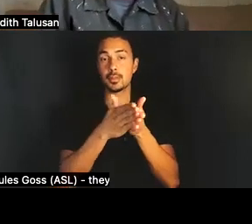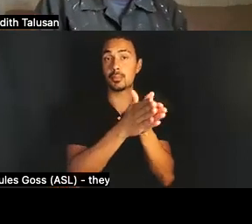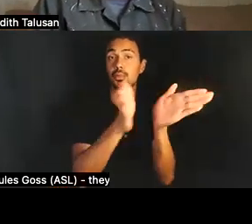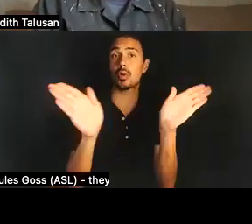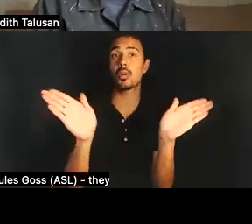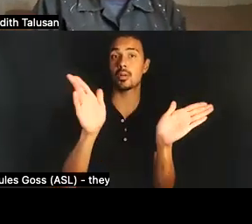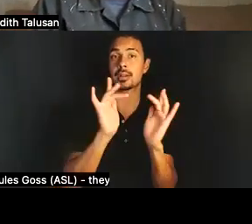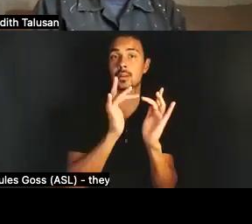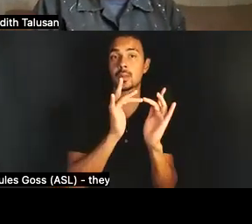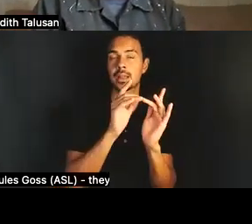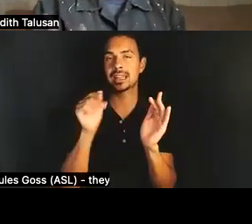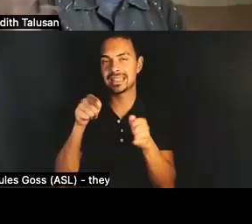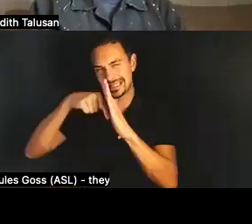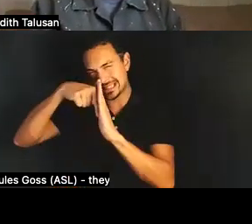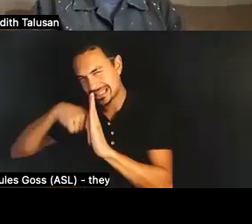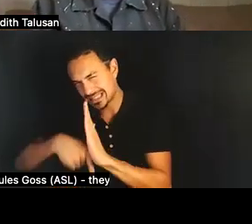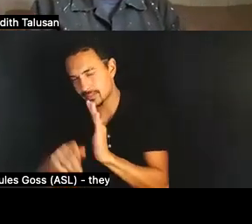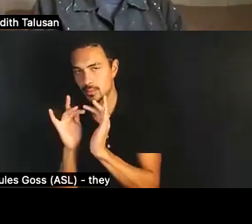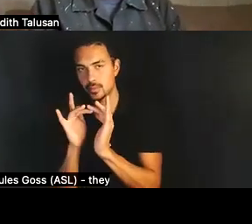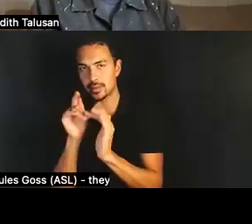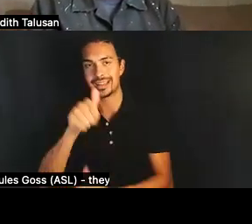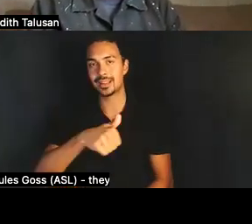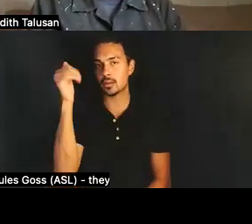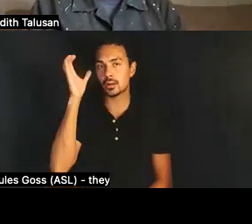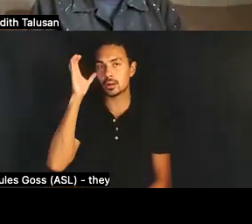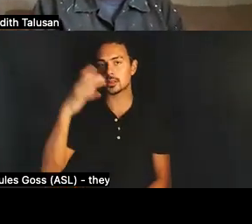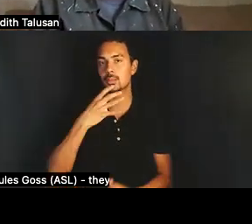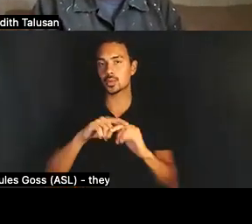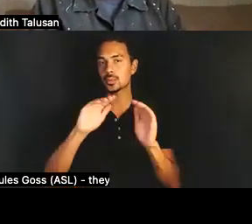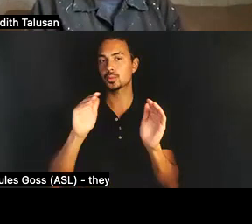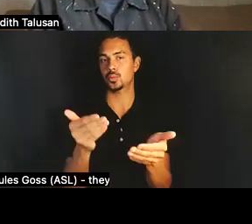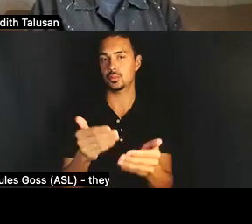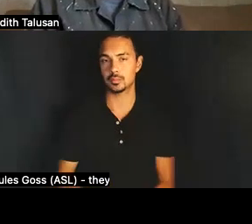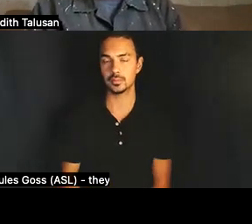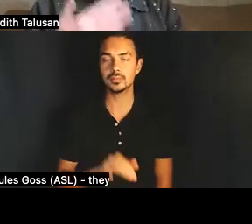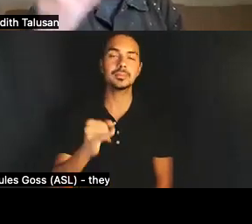And so another aspect, I talked about broad networking versus deep networking. Another